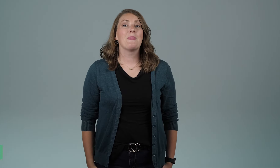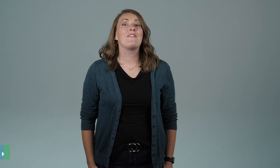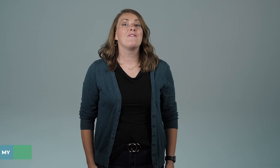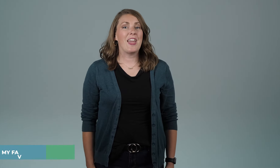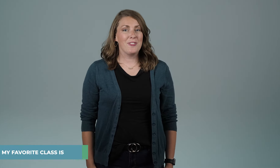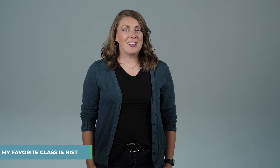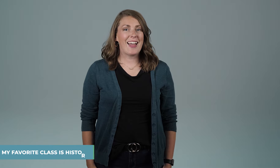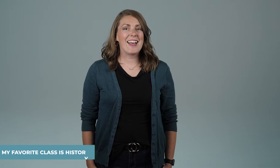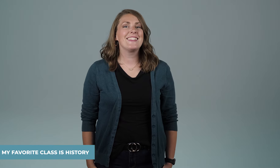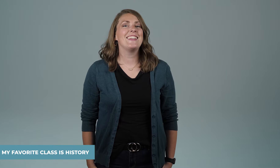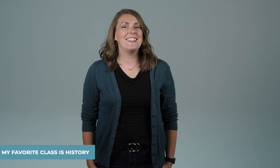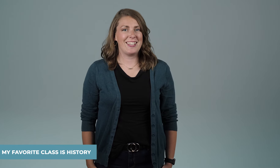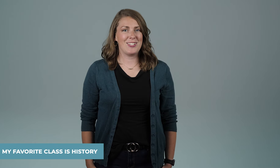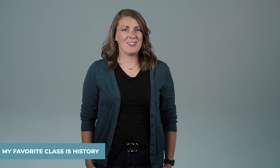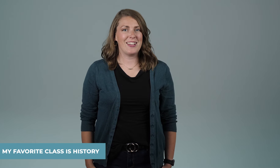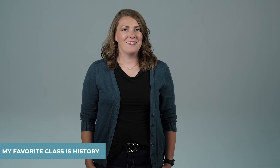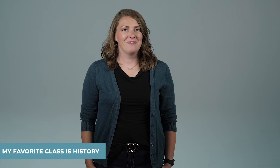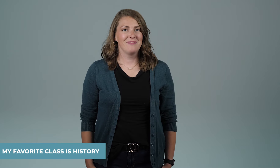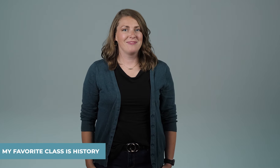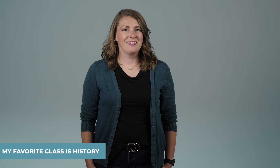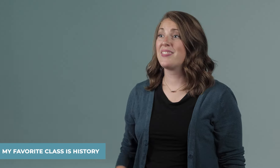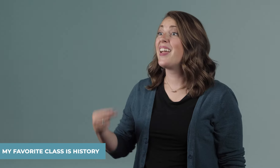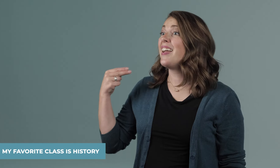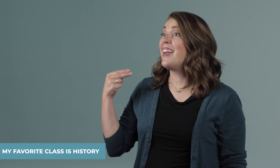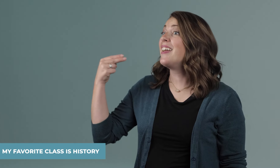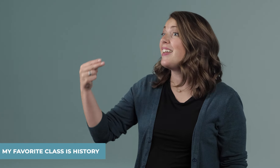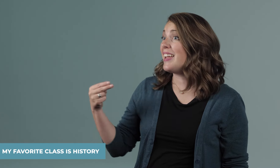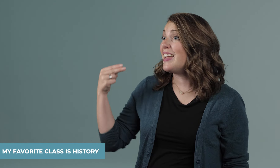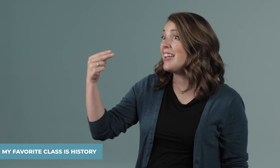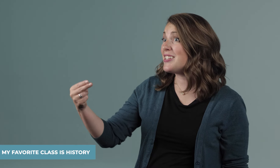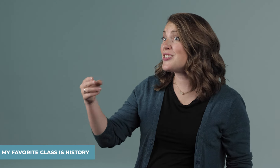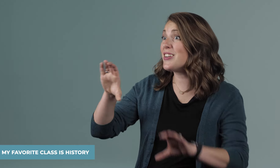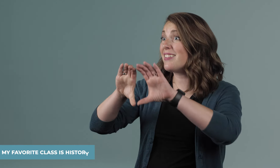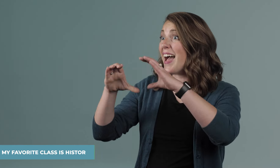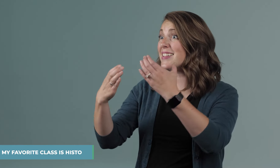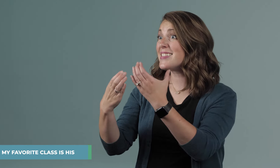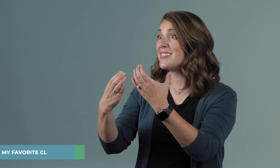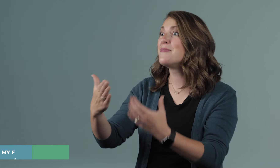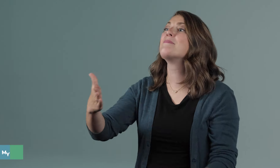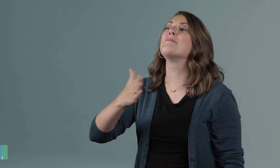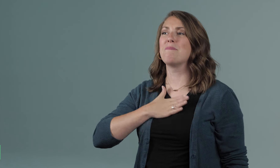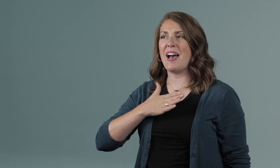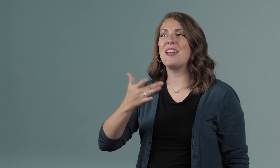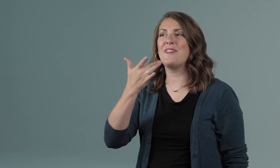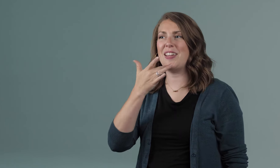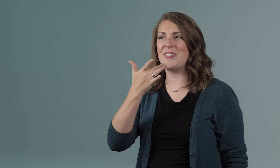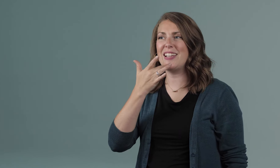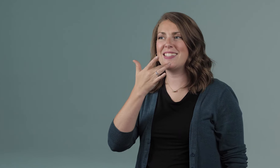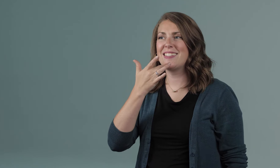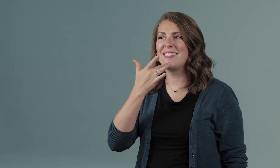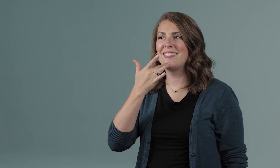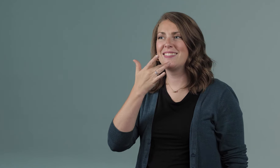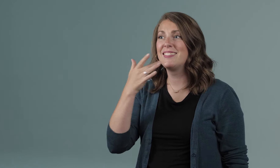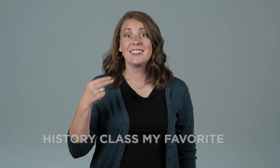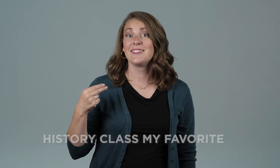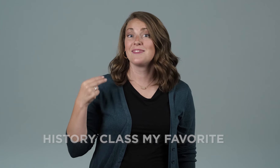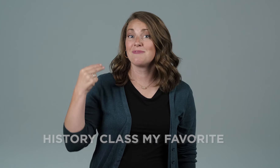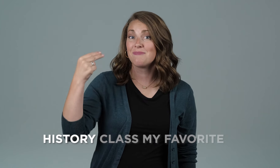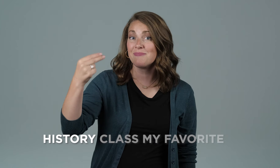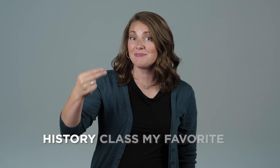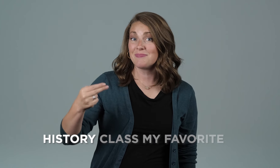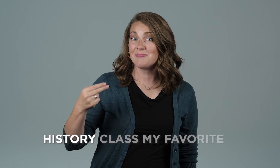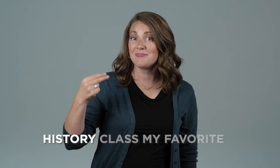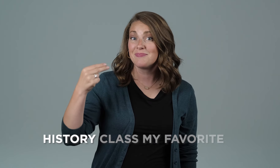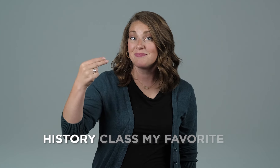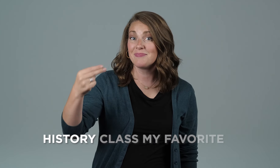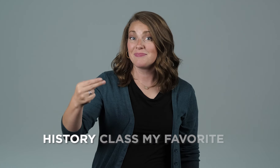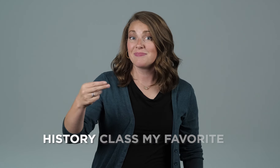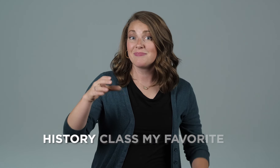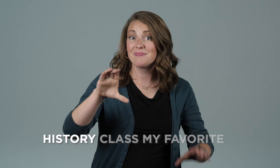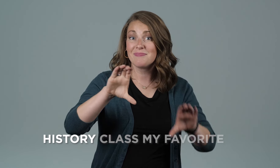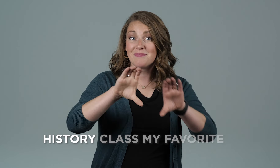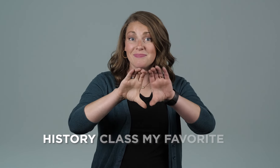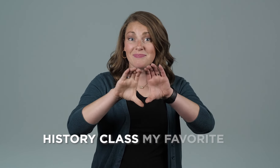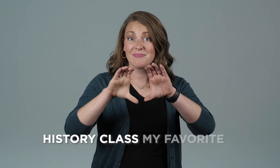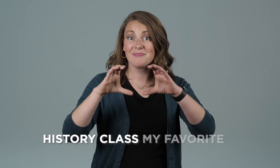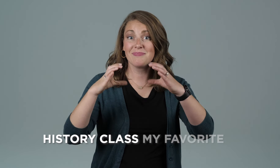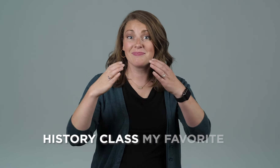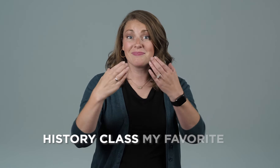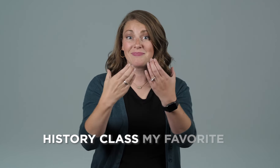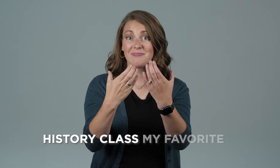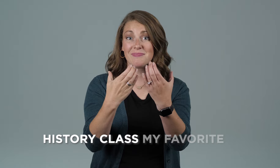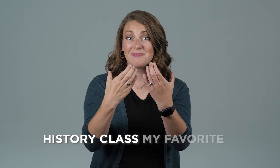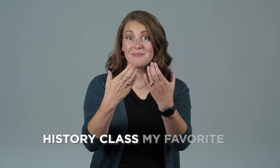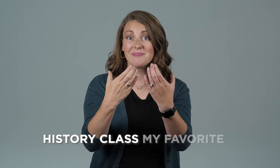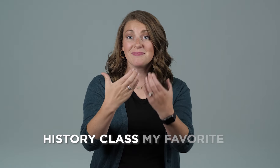My favorite class is history. HISTORY CLASS MY FAVORITE.